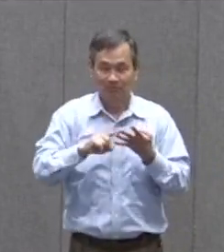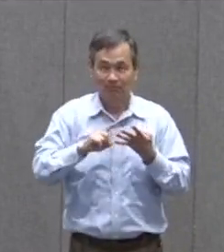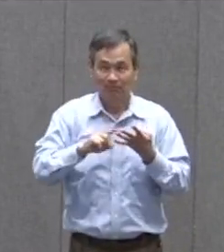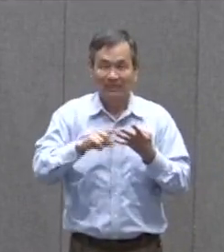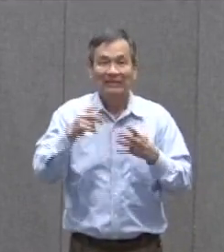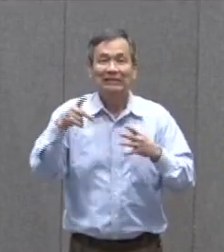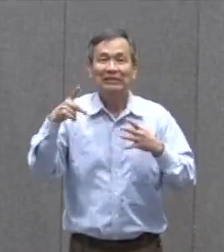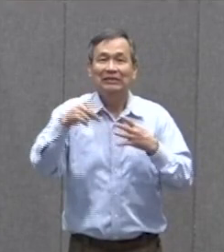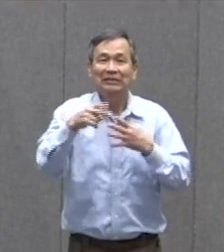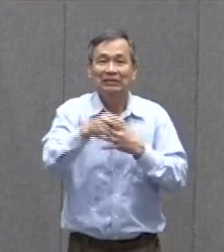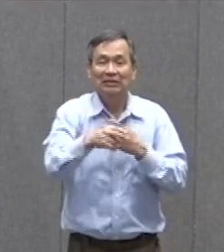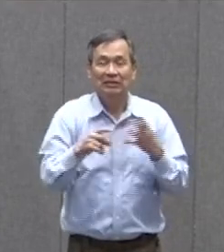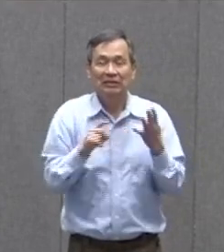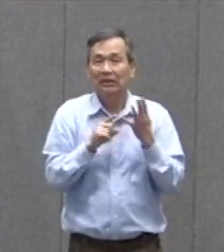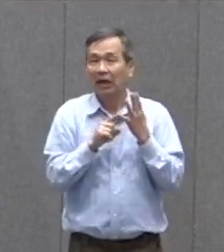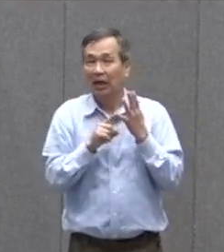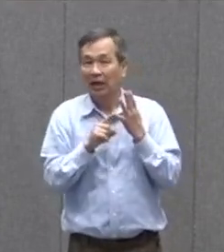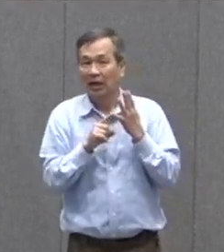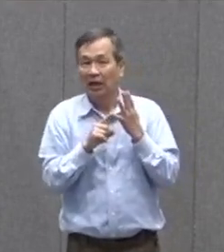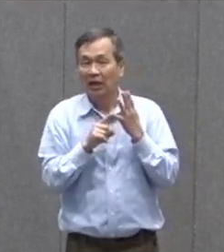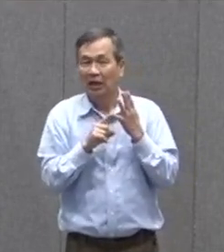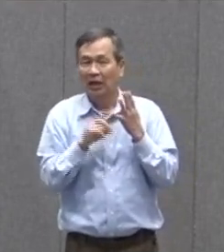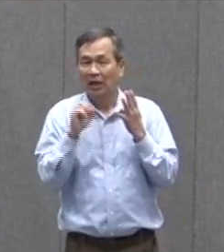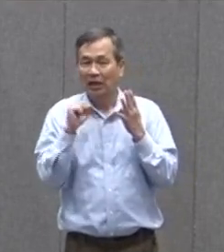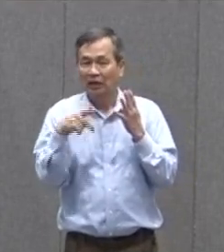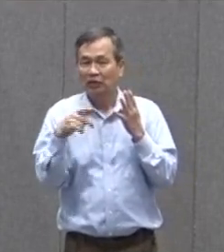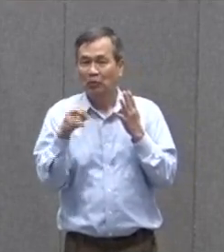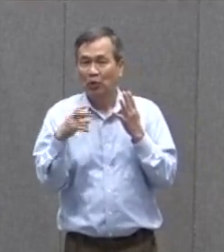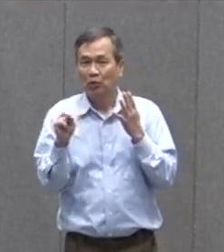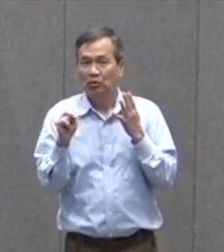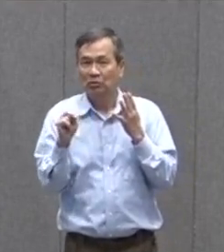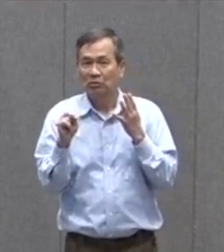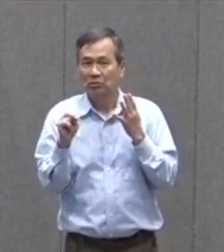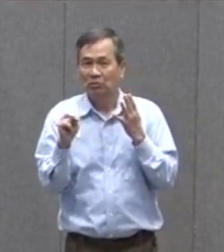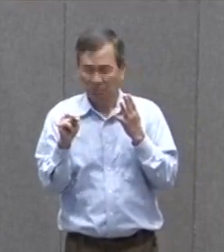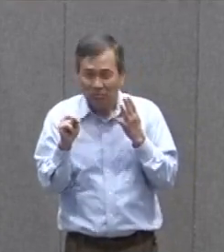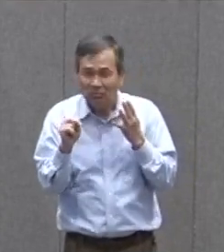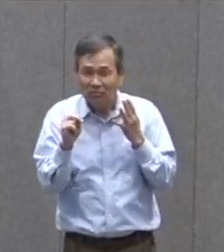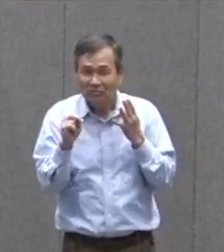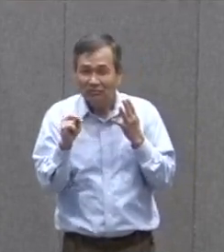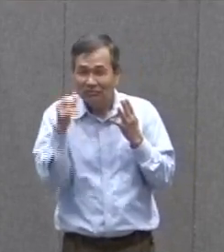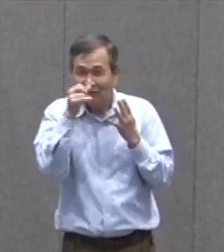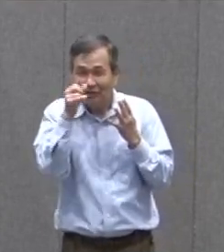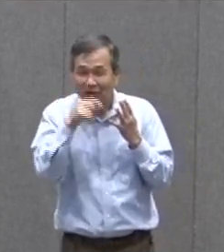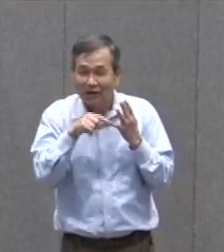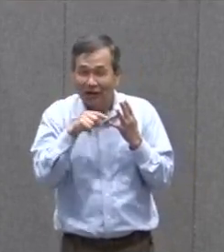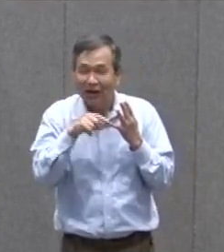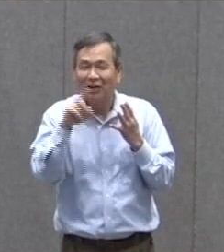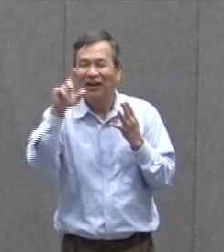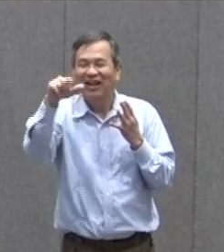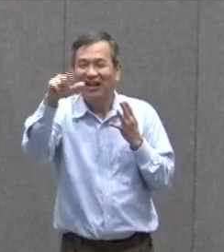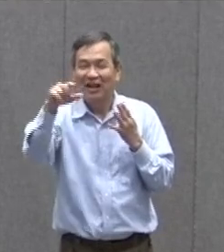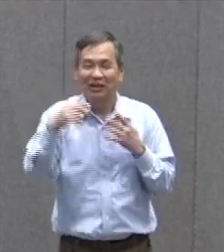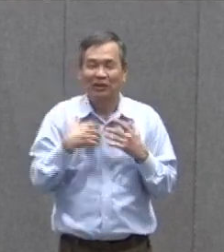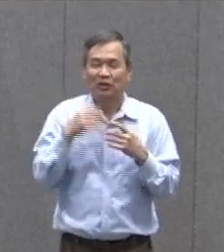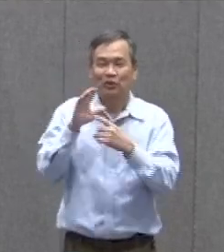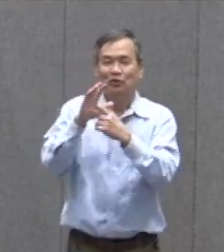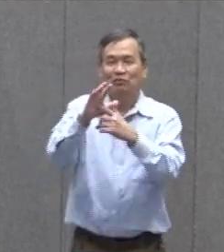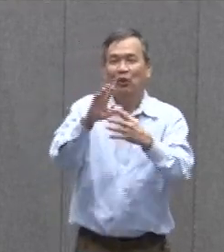and if you can find one, a spoon. Now that may seem silly, but when you get to the story today, you'll find that a spoon